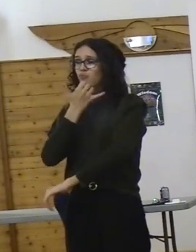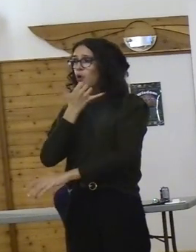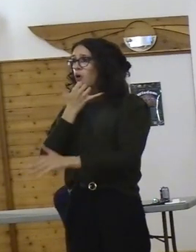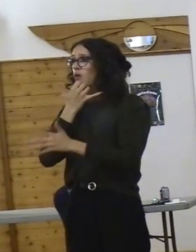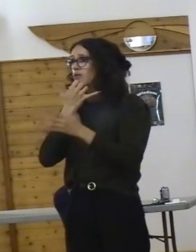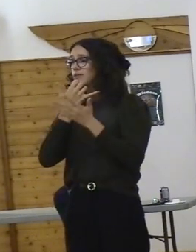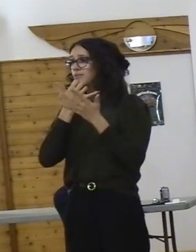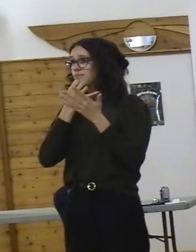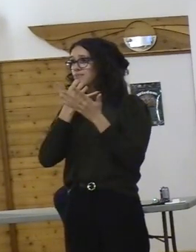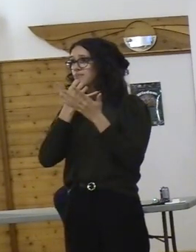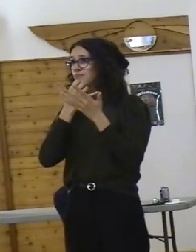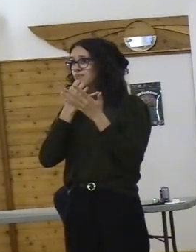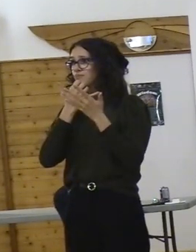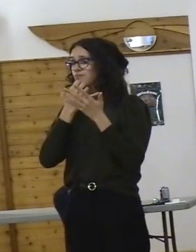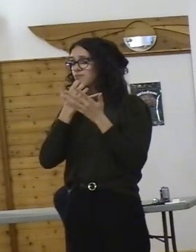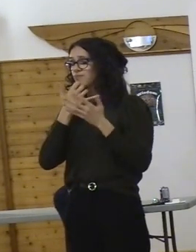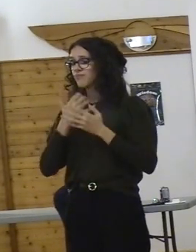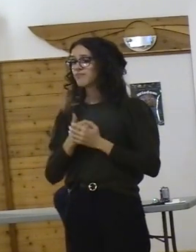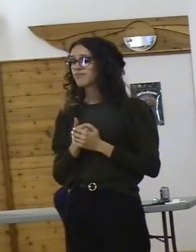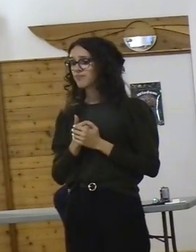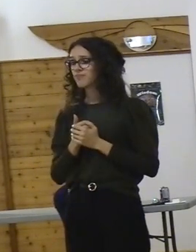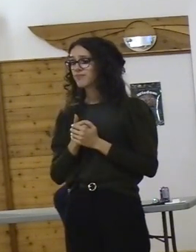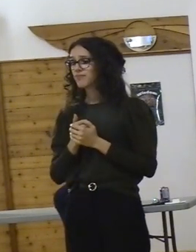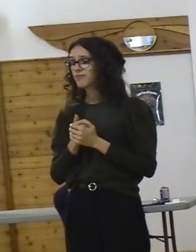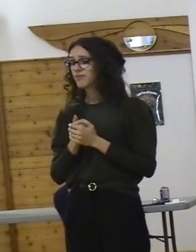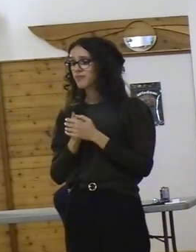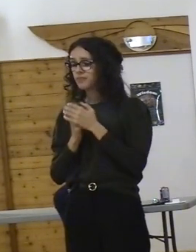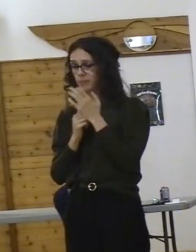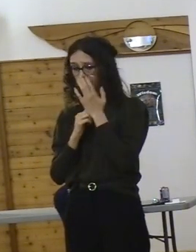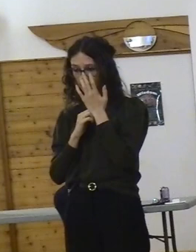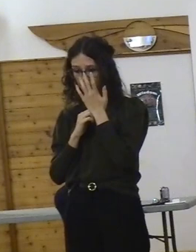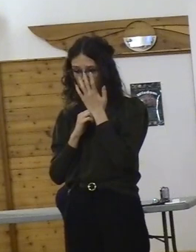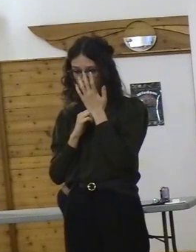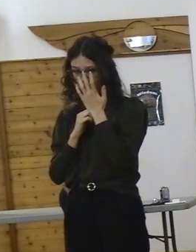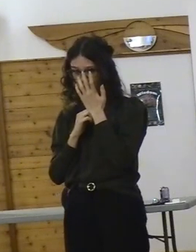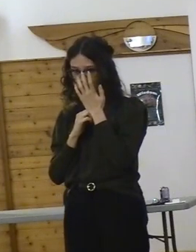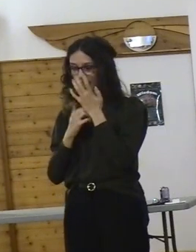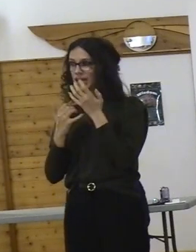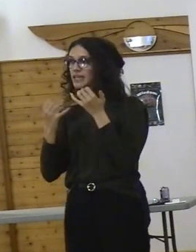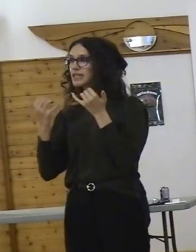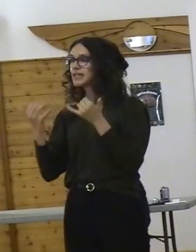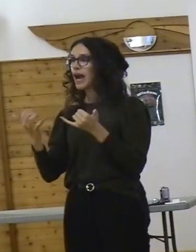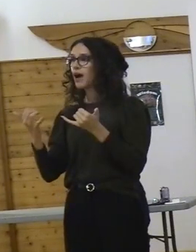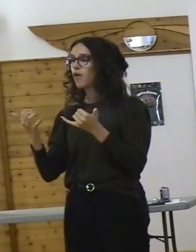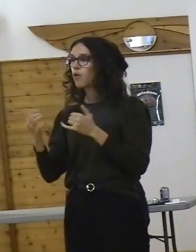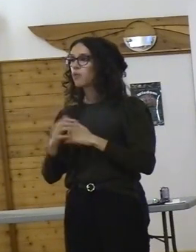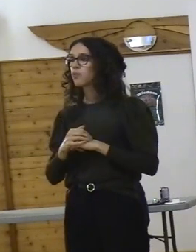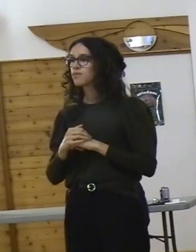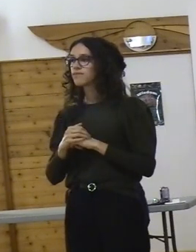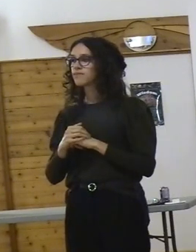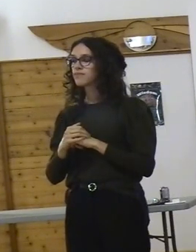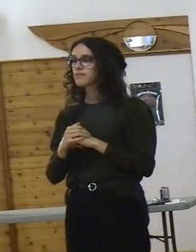And right now, there's only two witnesses that are alive.